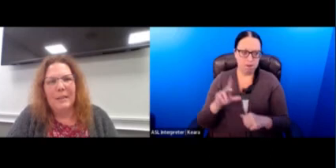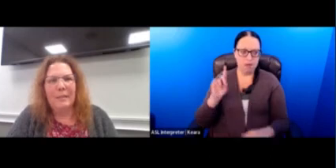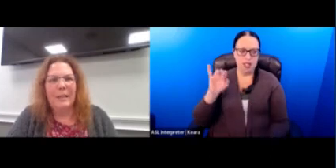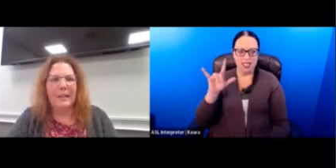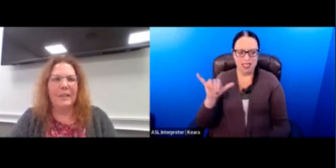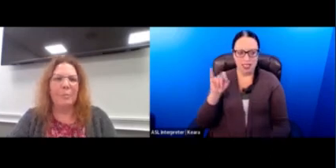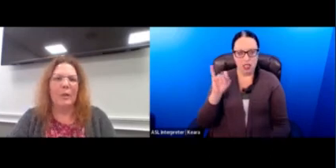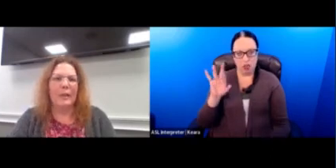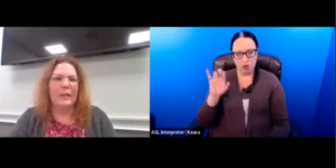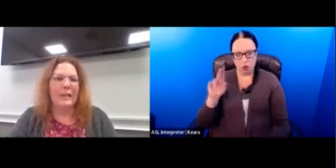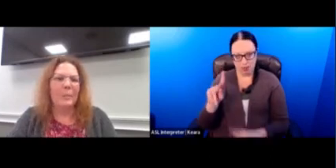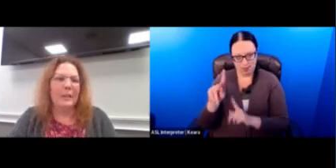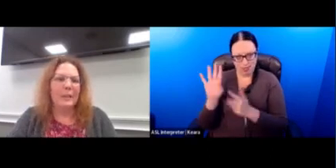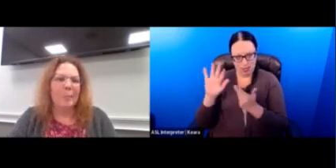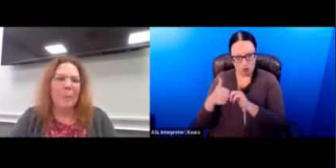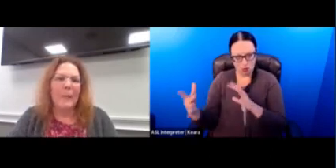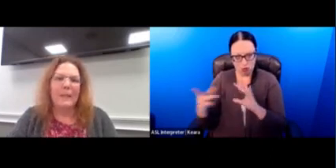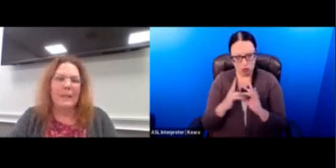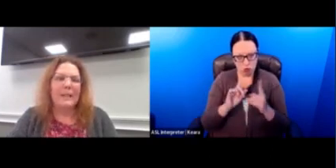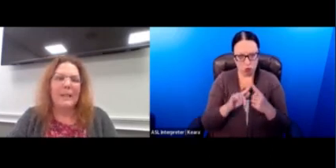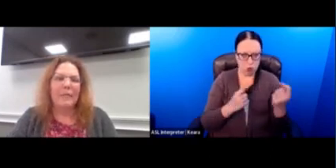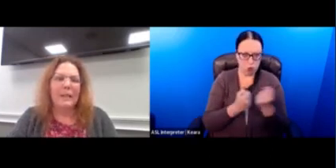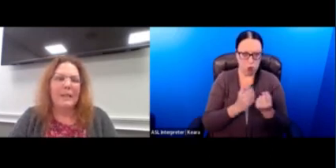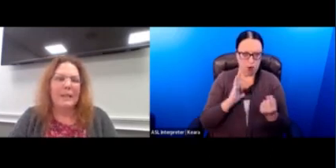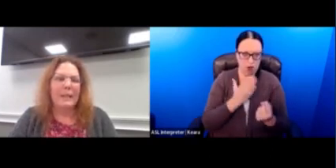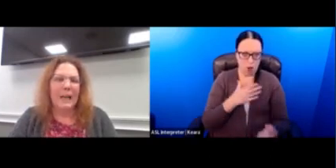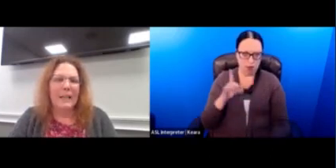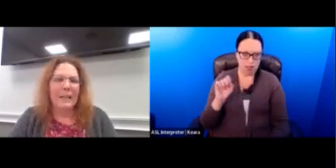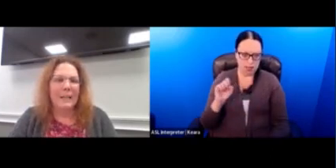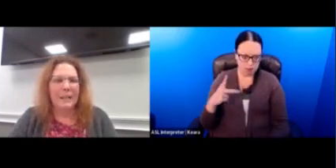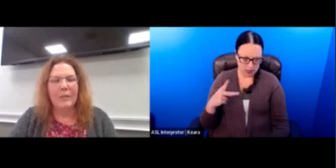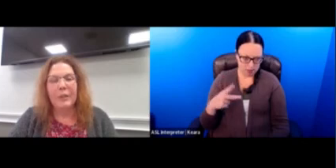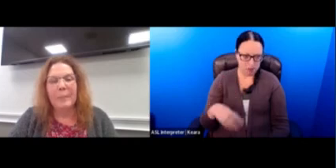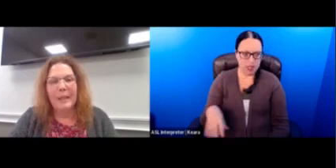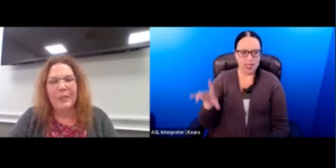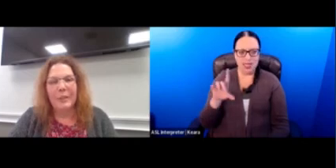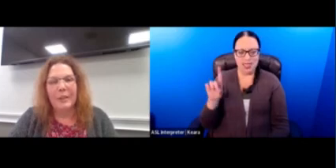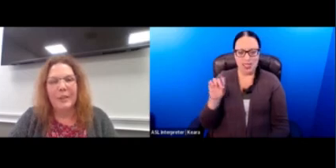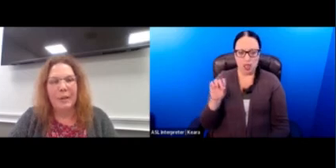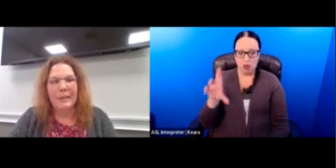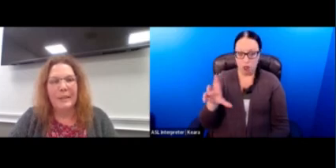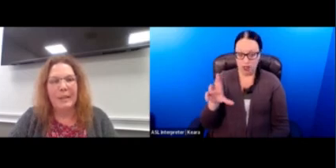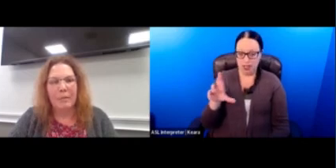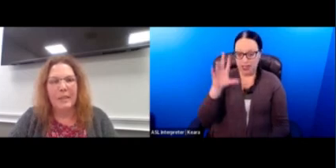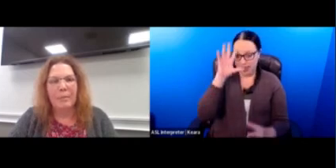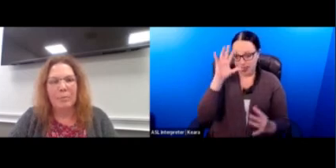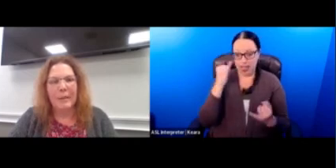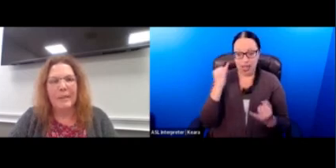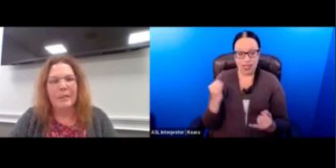does it relate to supporting our DSPs dignity of risk is the idea that self determination and the right to take reasonable risks